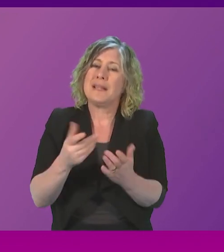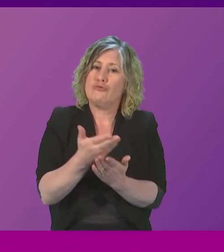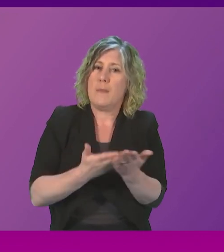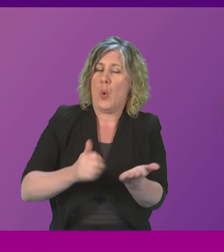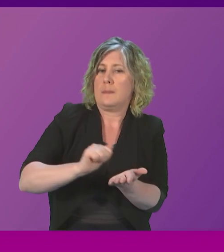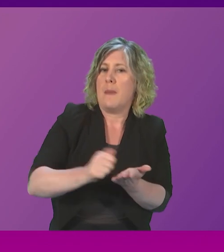priorities are.